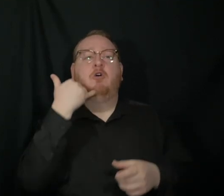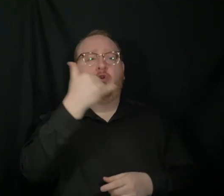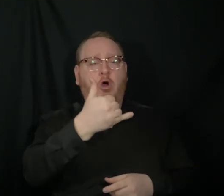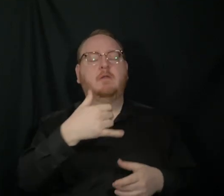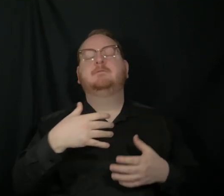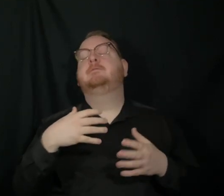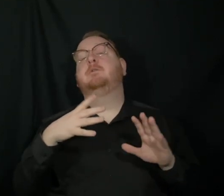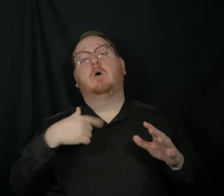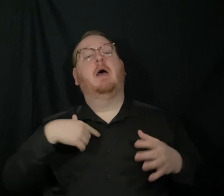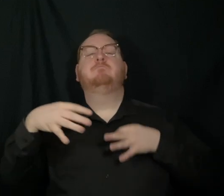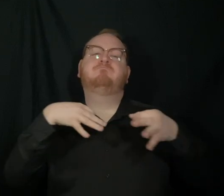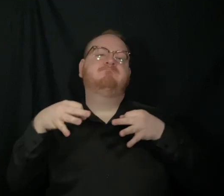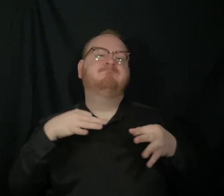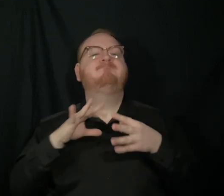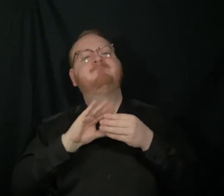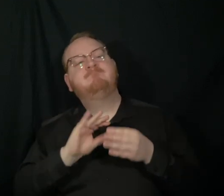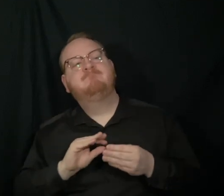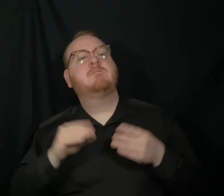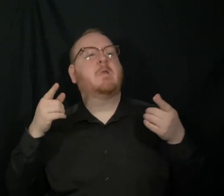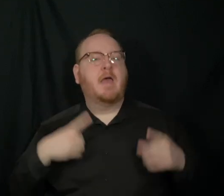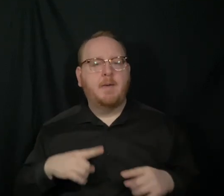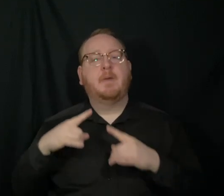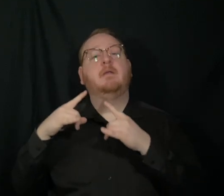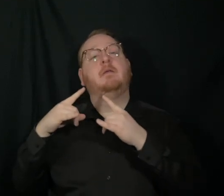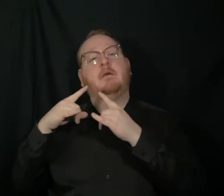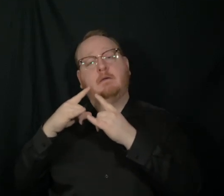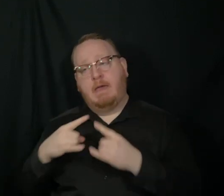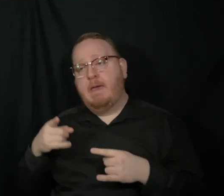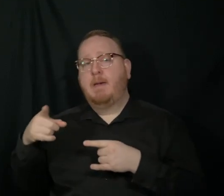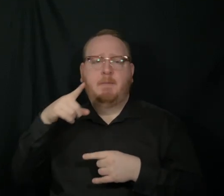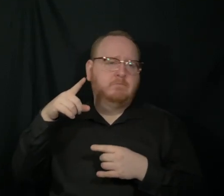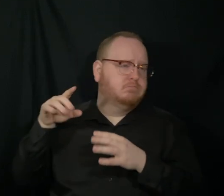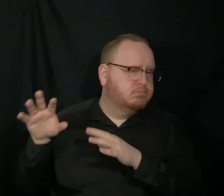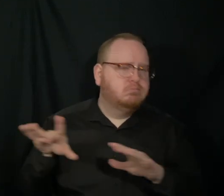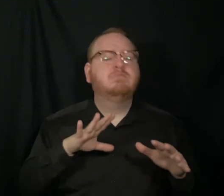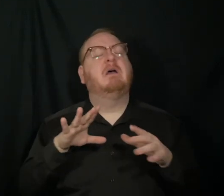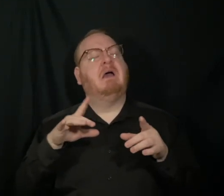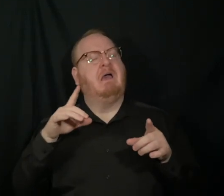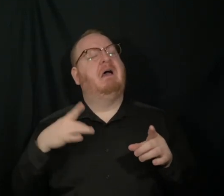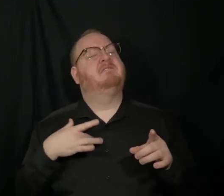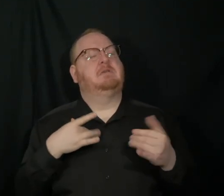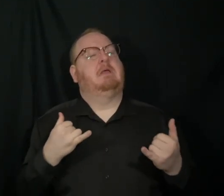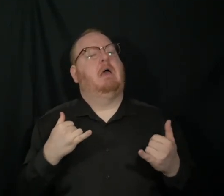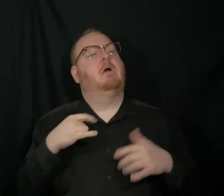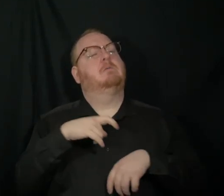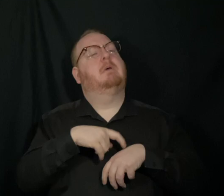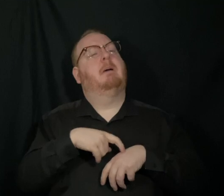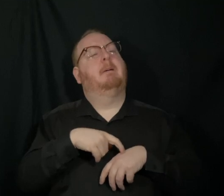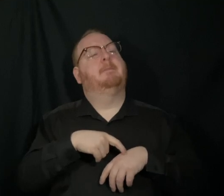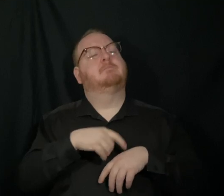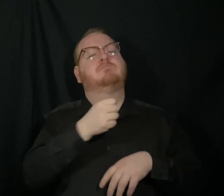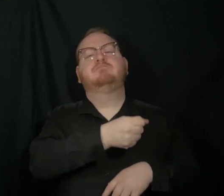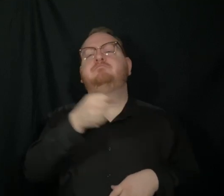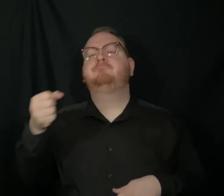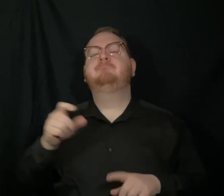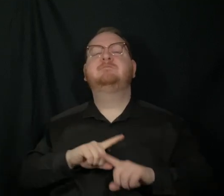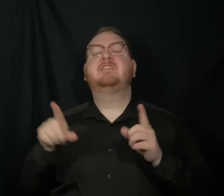placement, and I, and I explained to him what I saw, and, and what I thought, you know, and I think it's time for